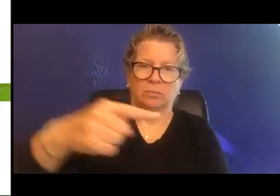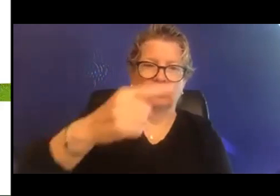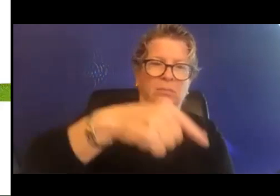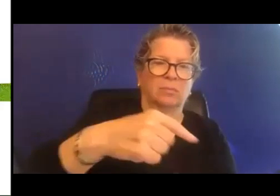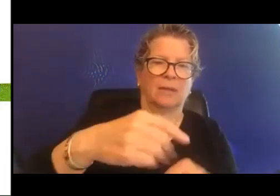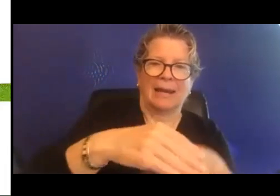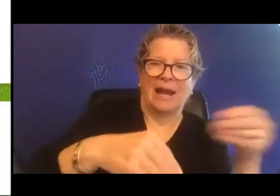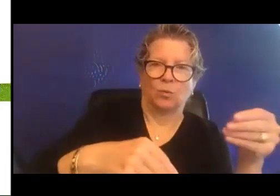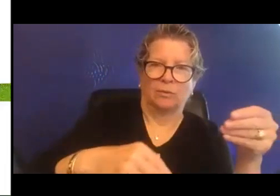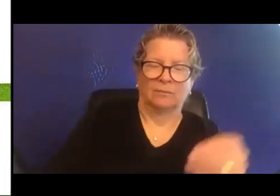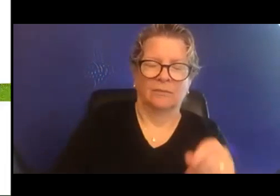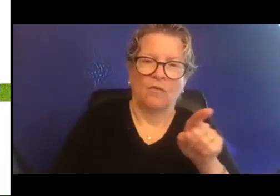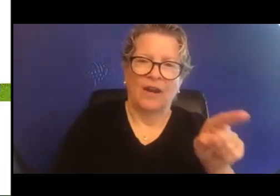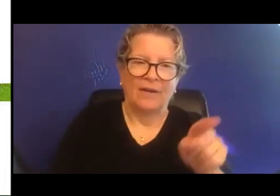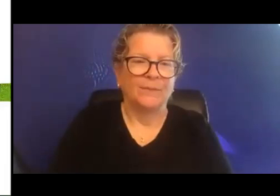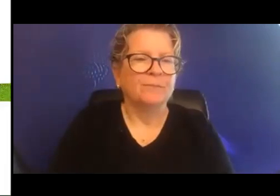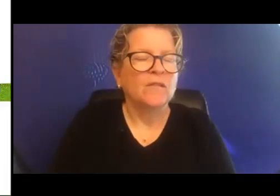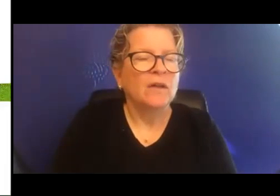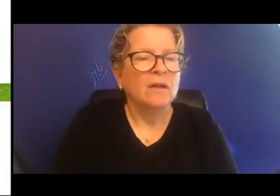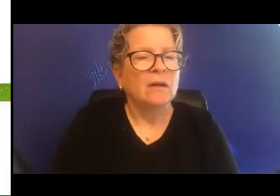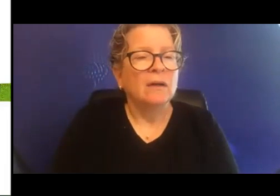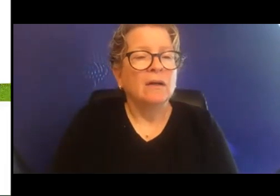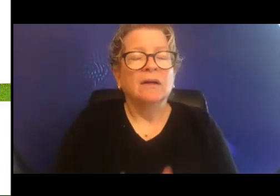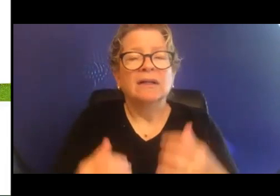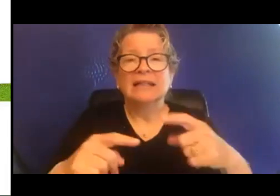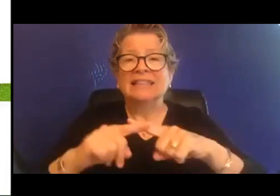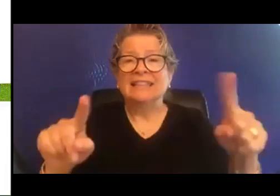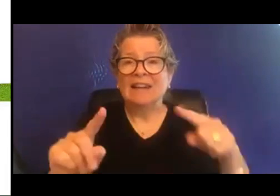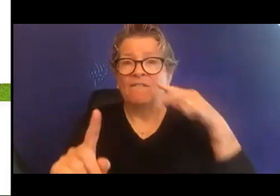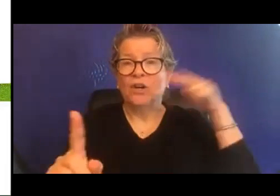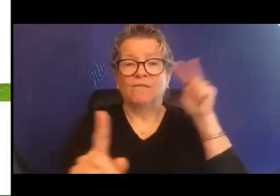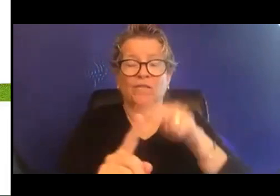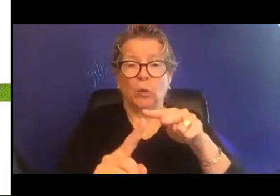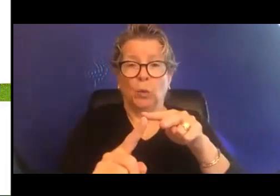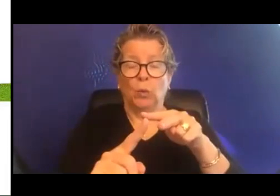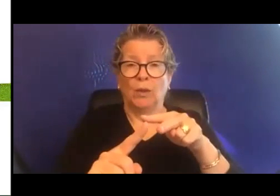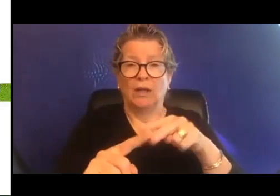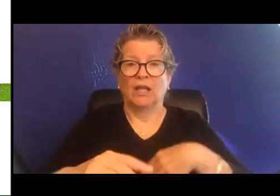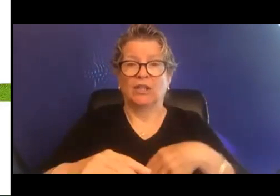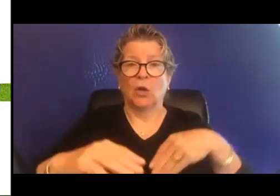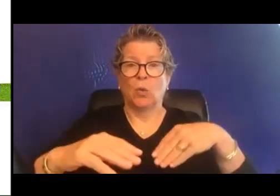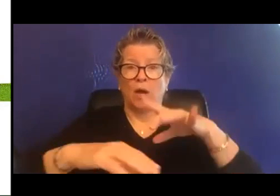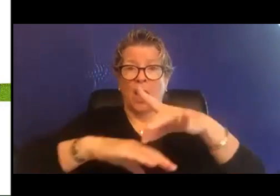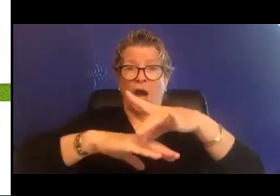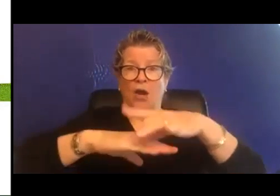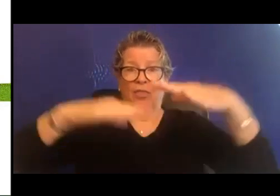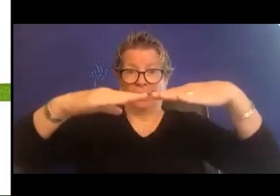This is a view, a cross-section of the earth showing the